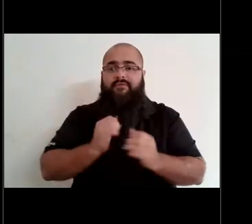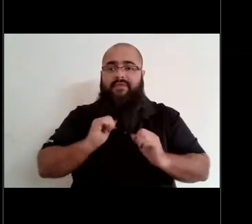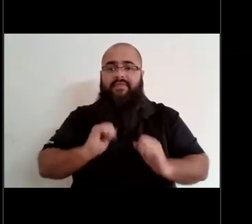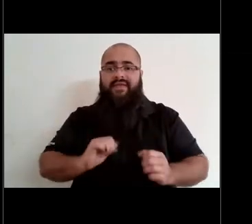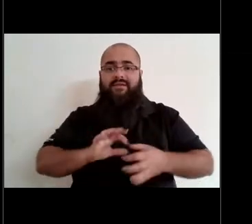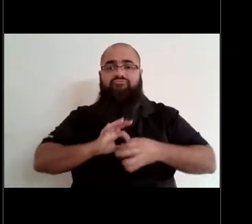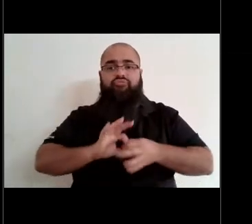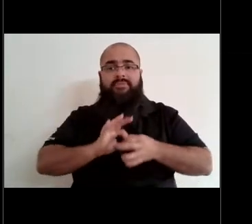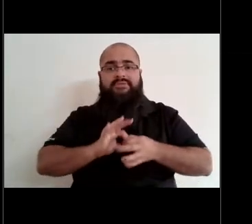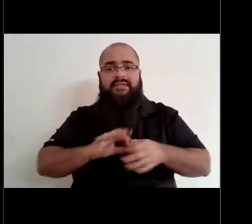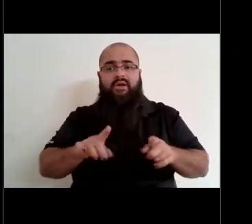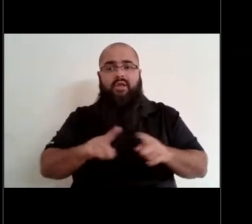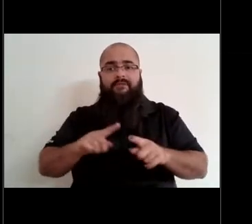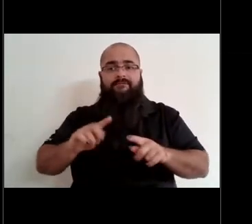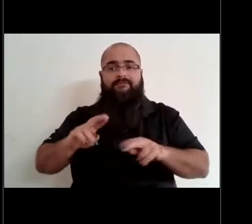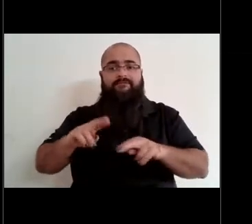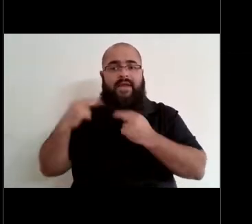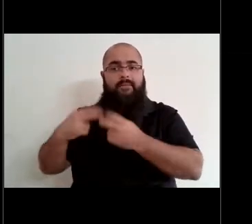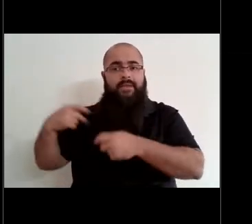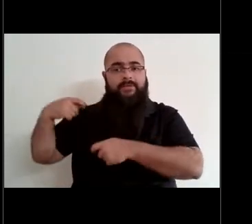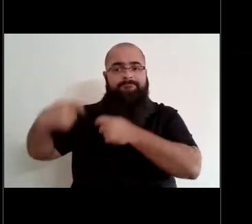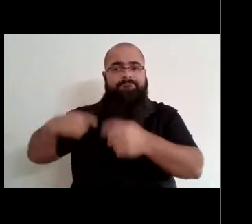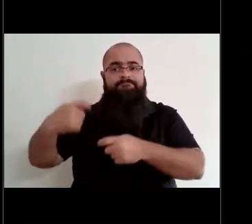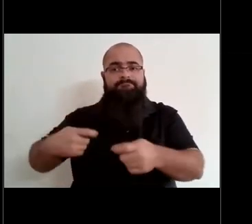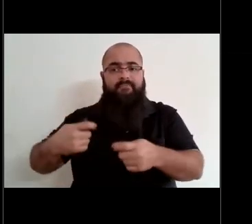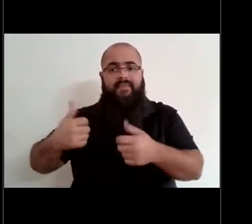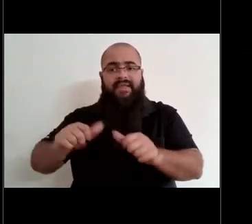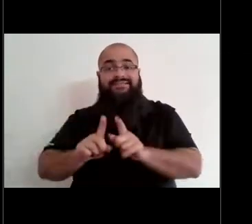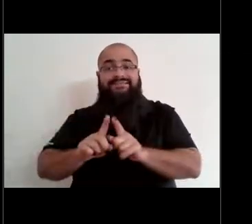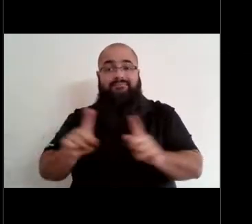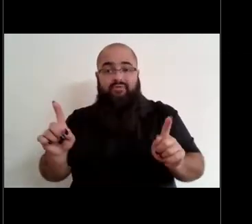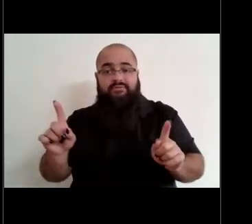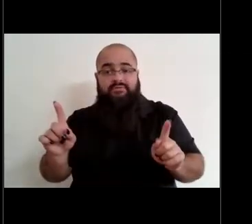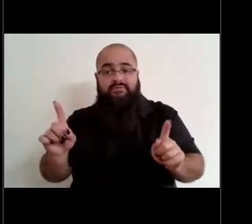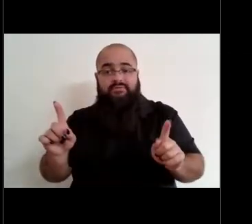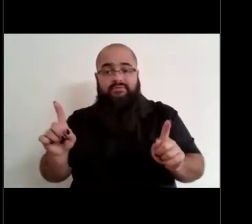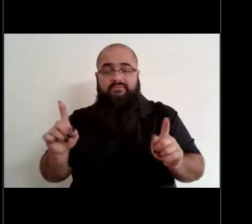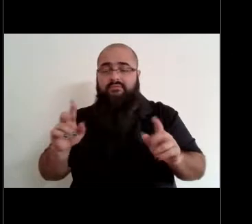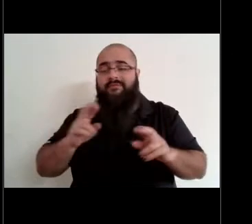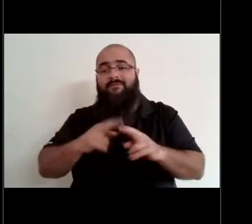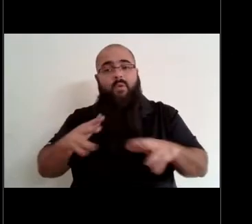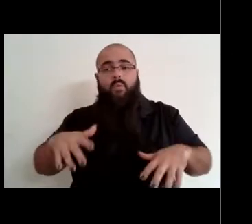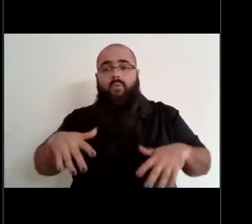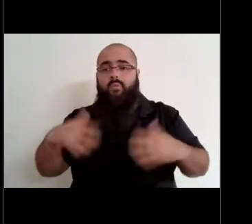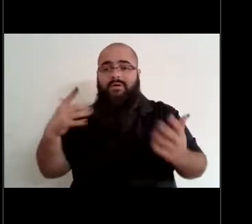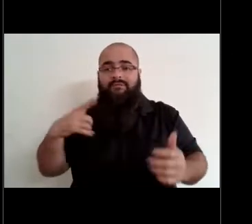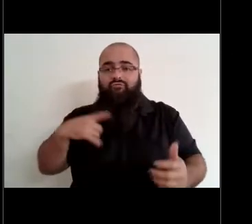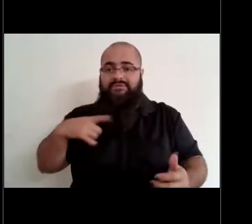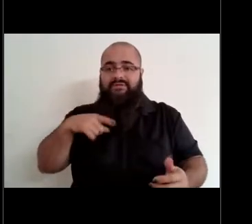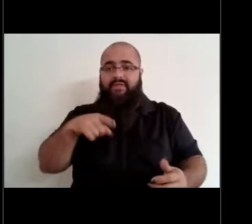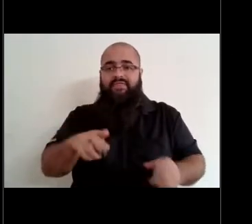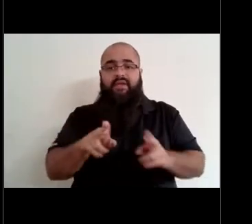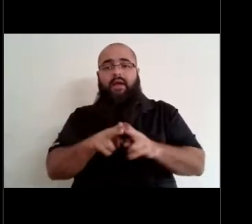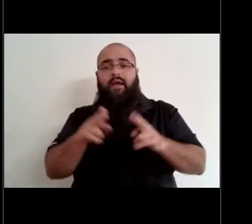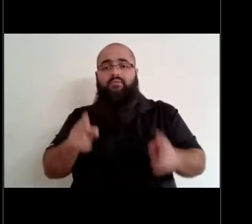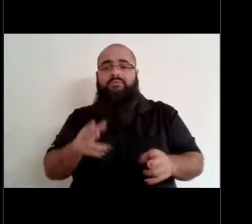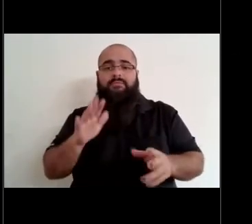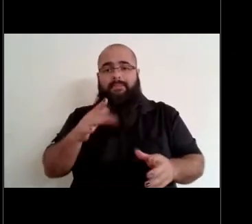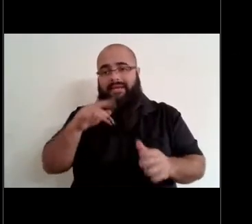Again, I have addressed that was identified in the 2016 national Legal Aid report, again with a perpetrator getting the right guidance, advices, referral.